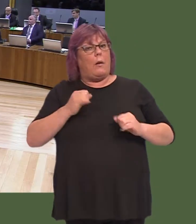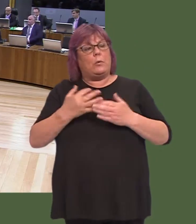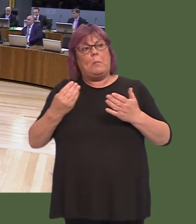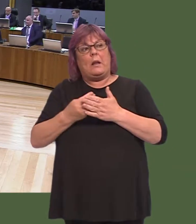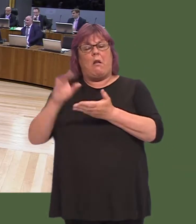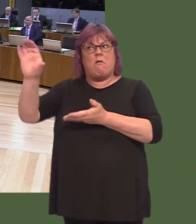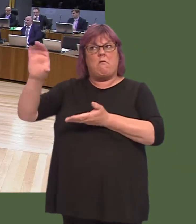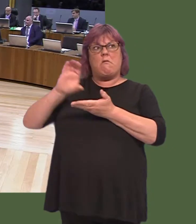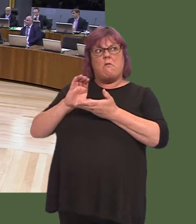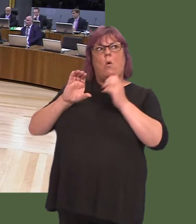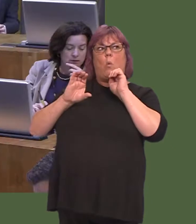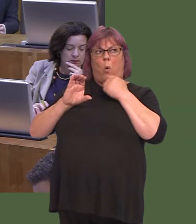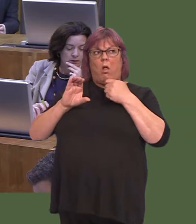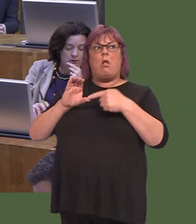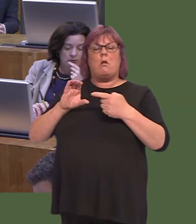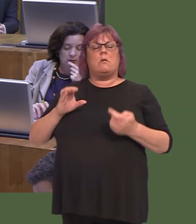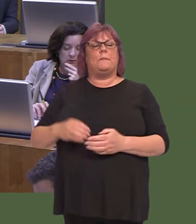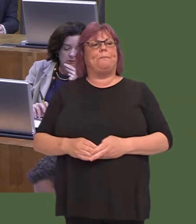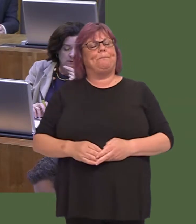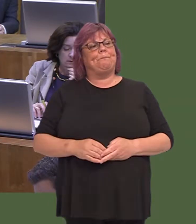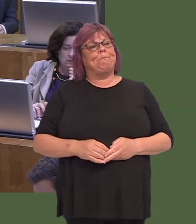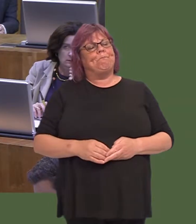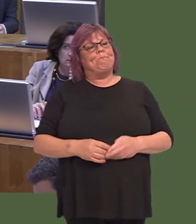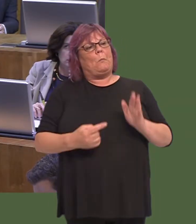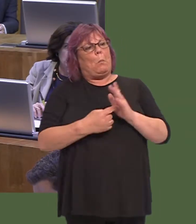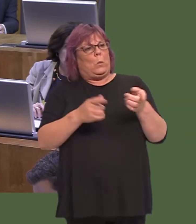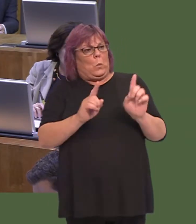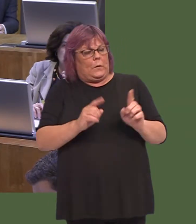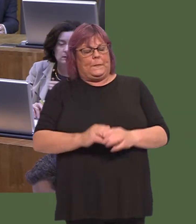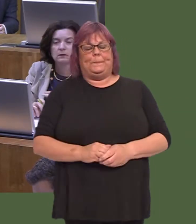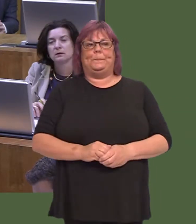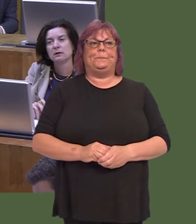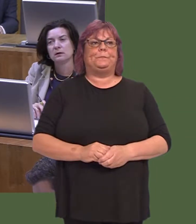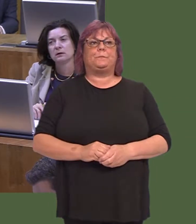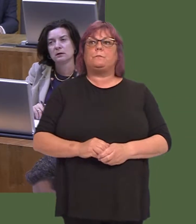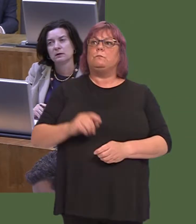get, because there are two important points to make here: first of all, we have been informed